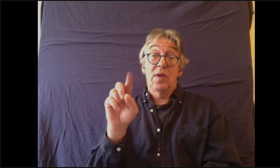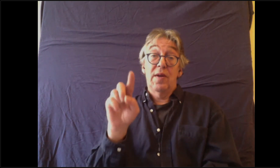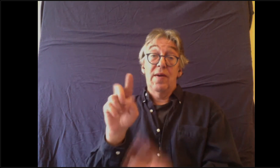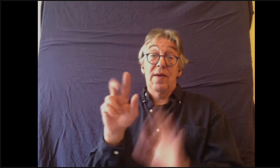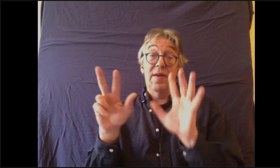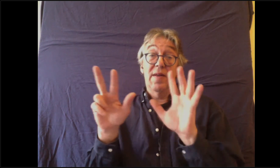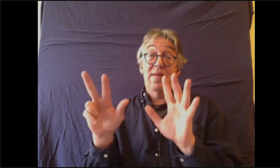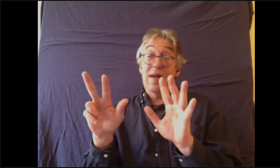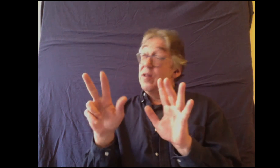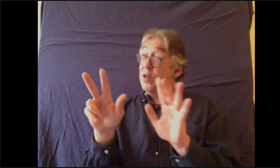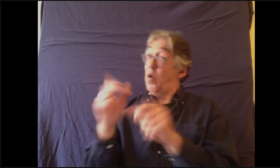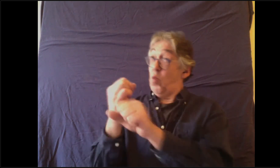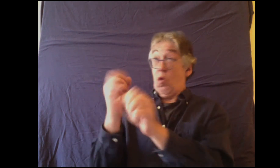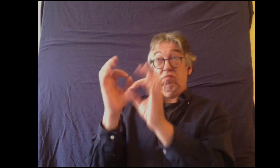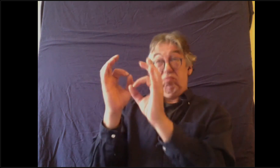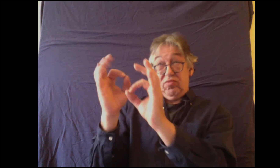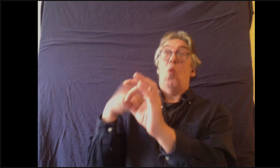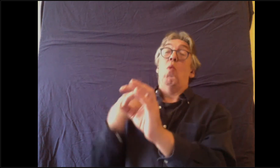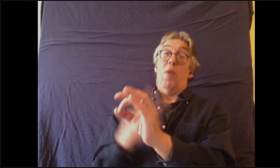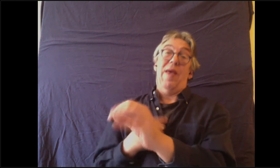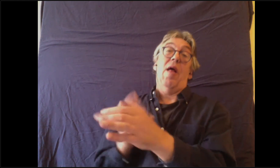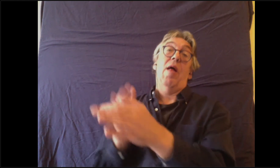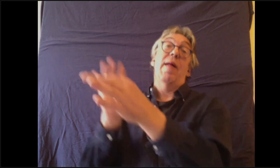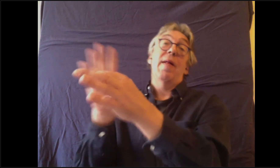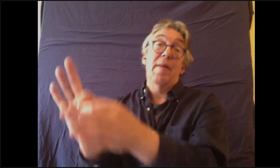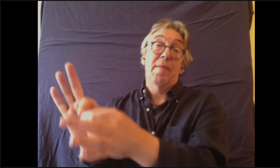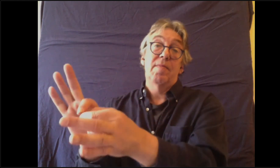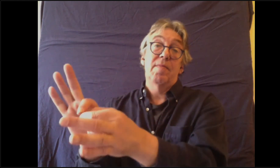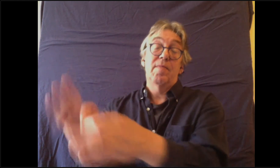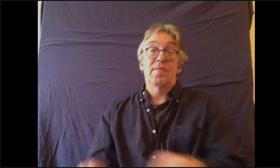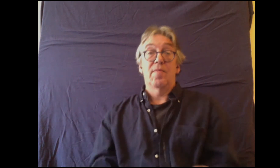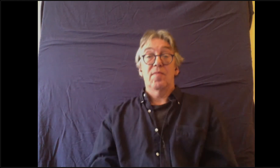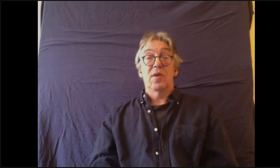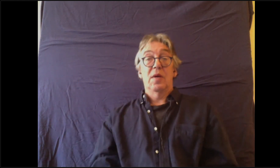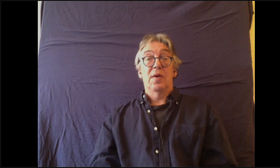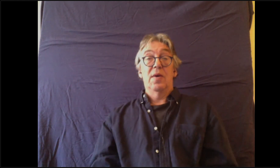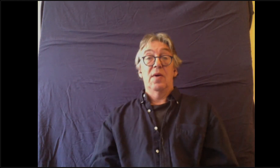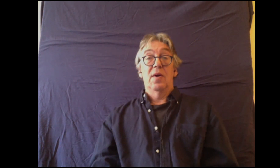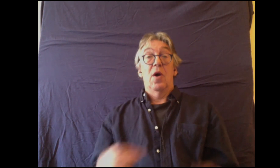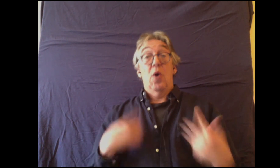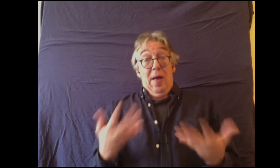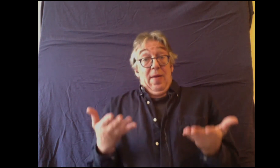We don't know yet but we're lobbying for a global disability summit